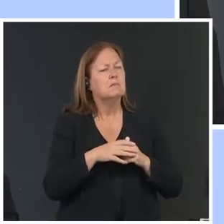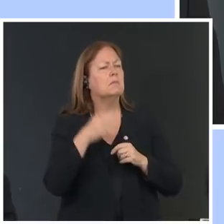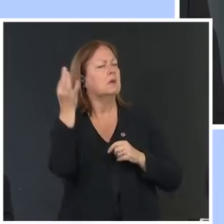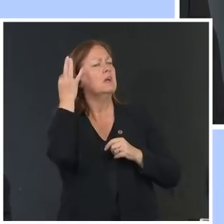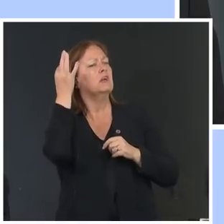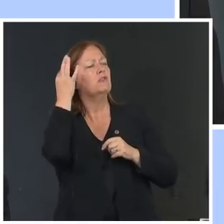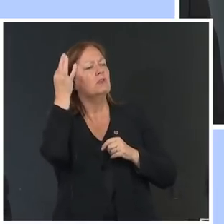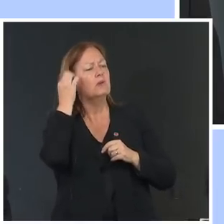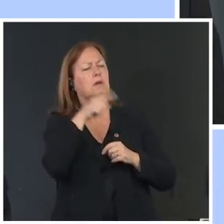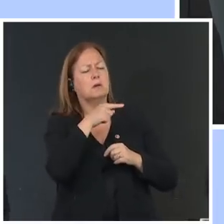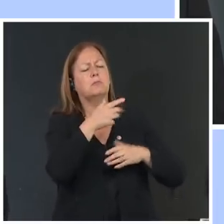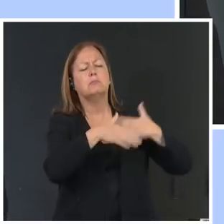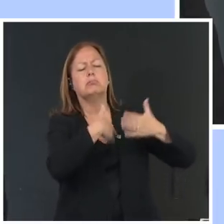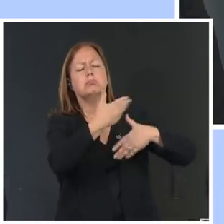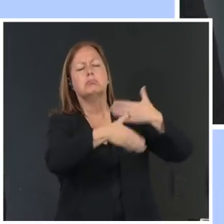awareness of people on these topics.